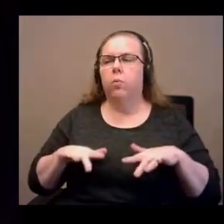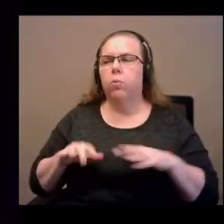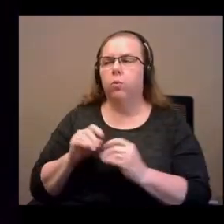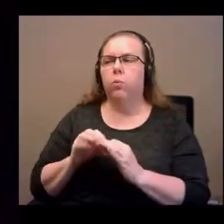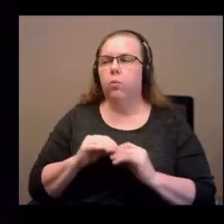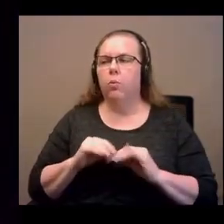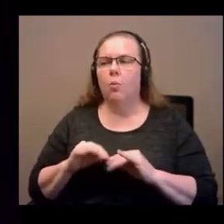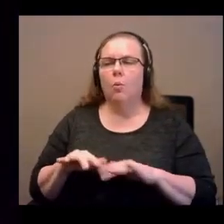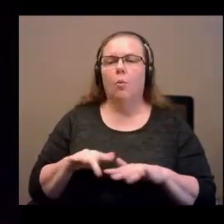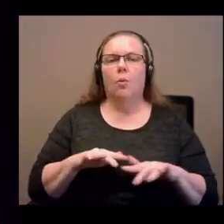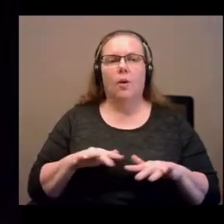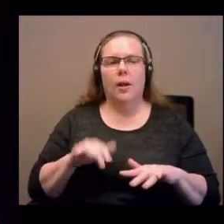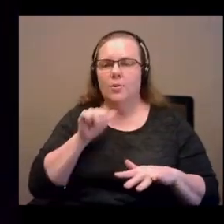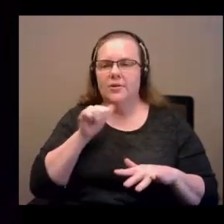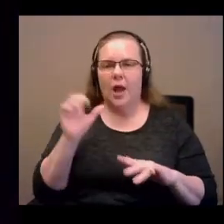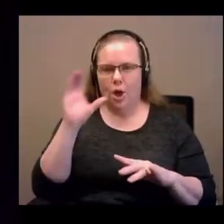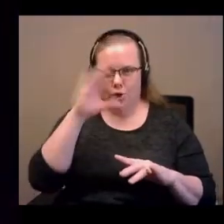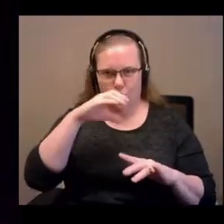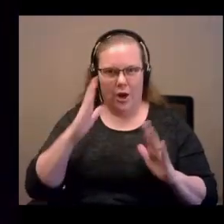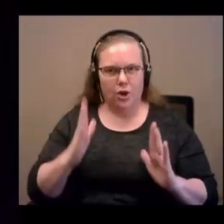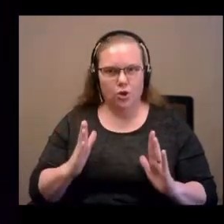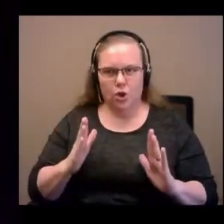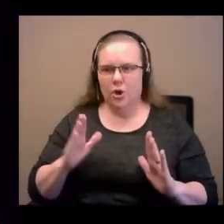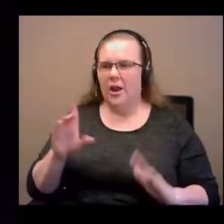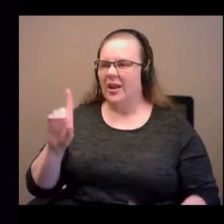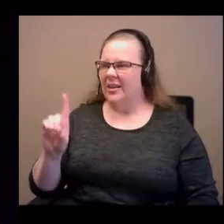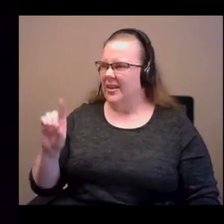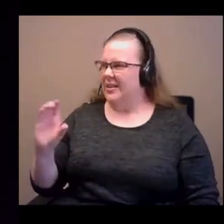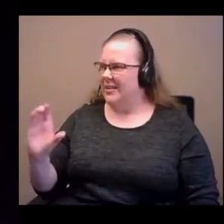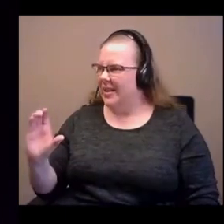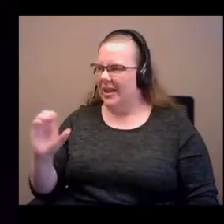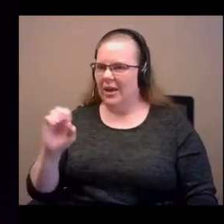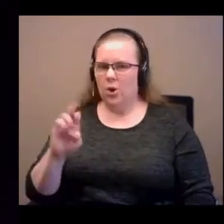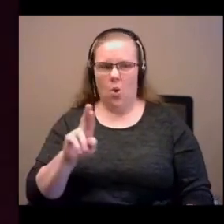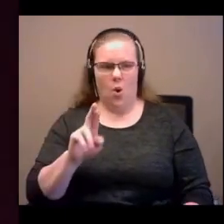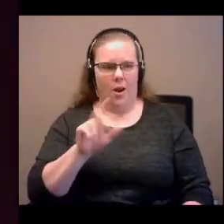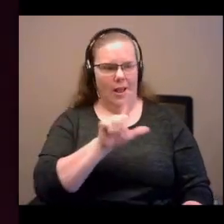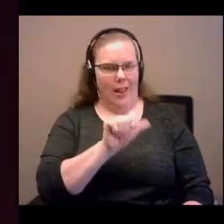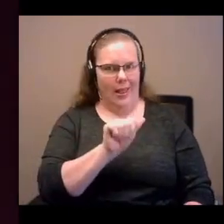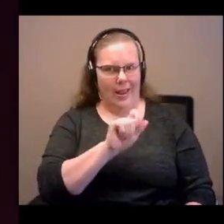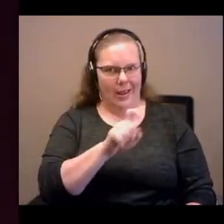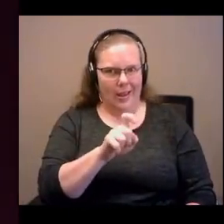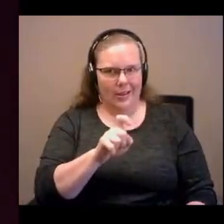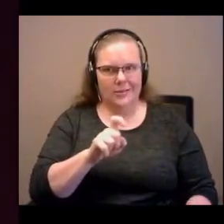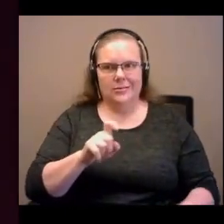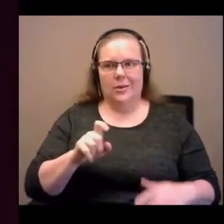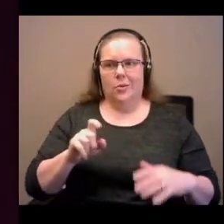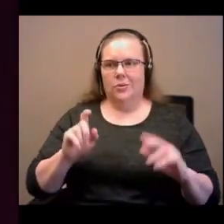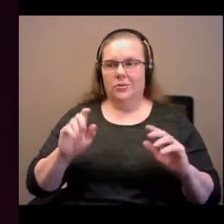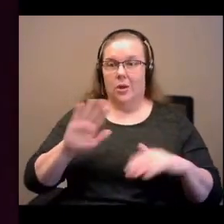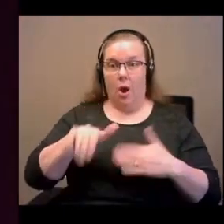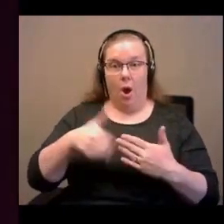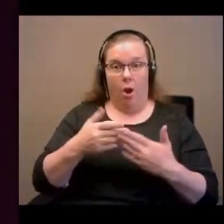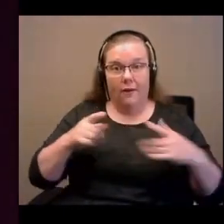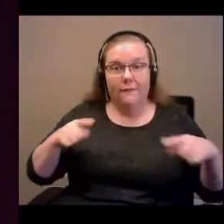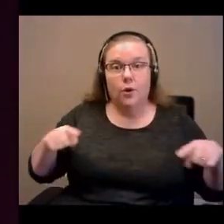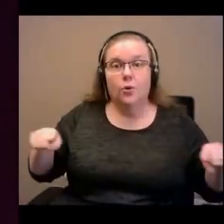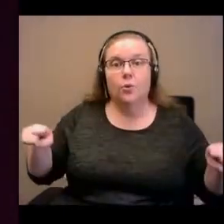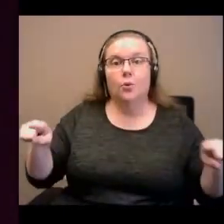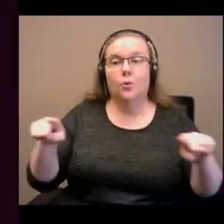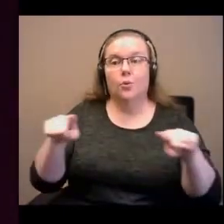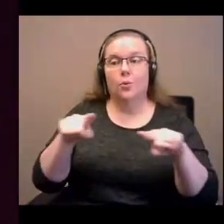of strangers at Union Station in DC or folks at LAX. It was all of you. And who you are, as I’ve